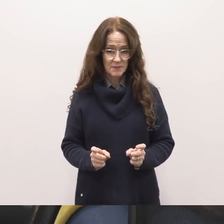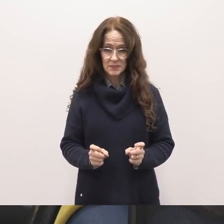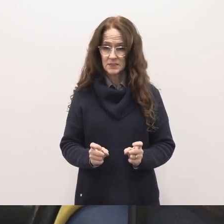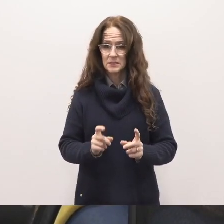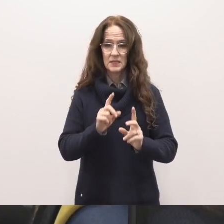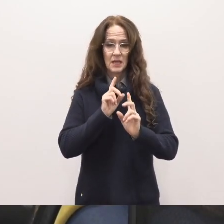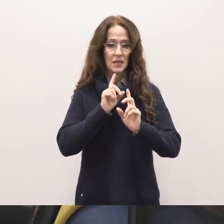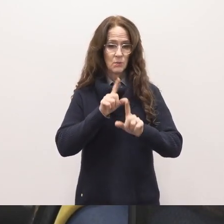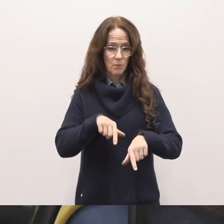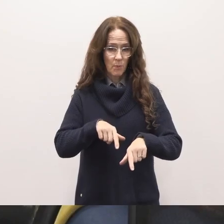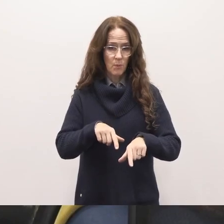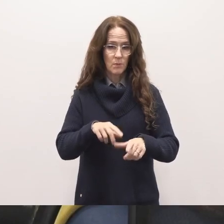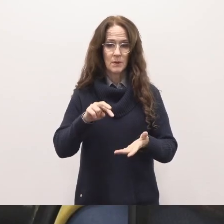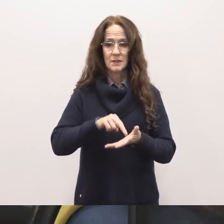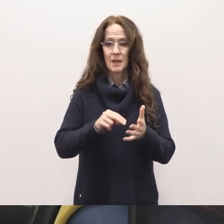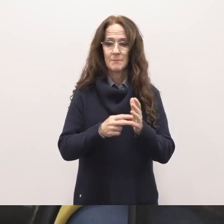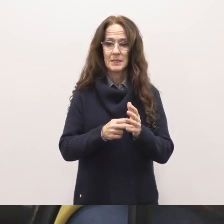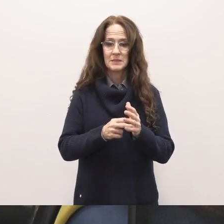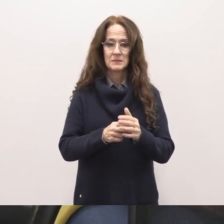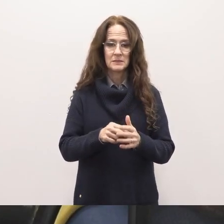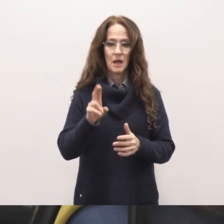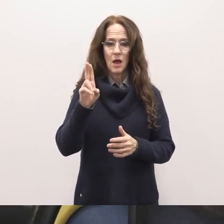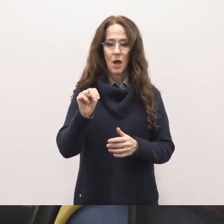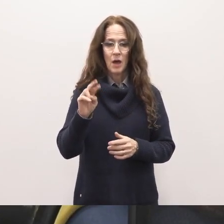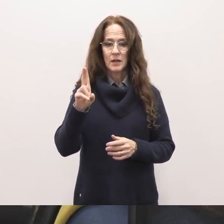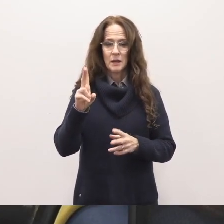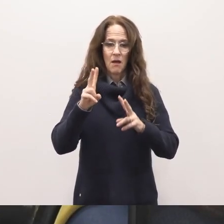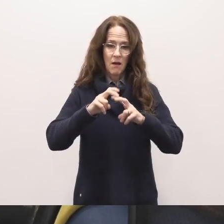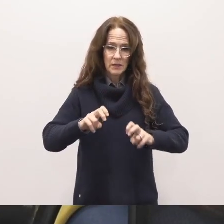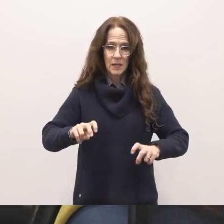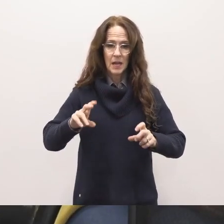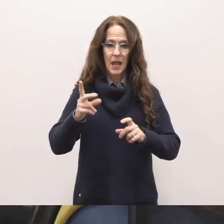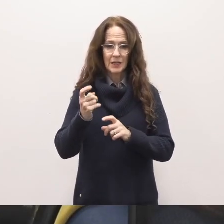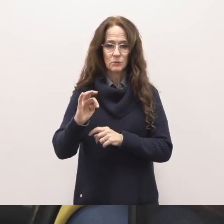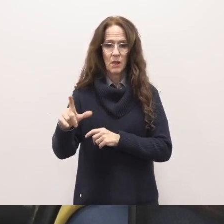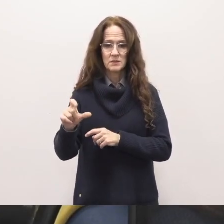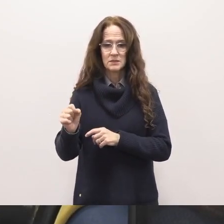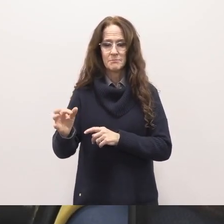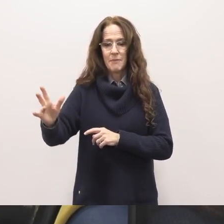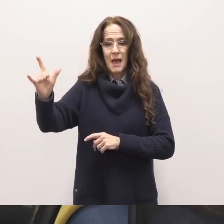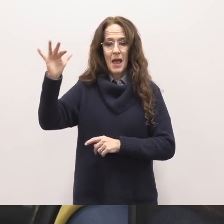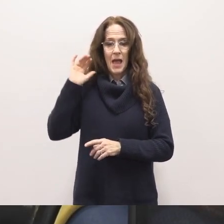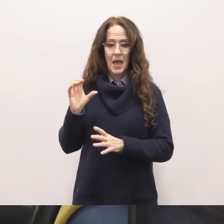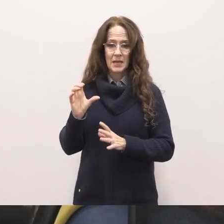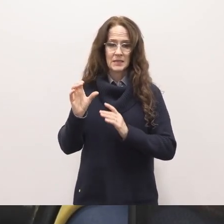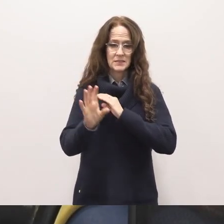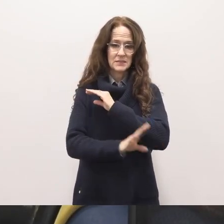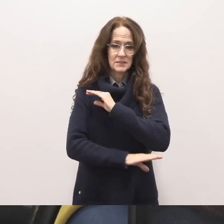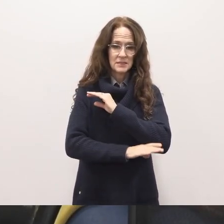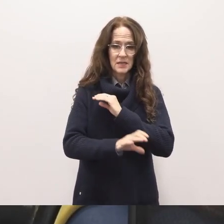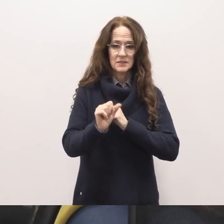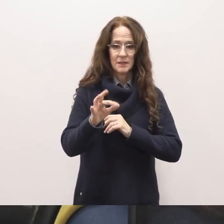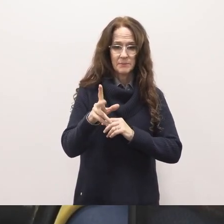So that means, again, the unaudited actuals you received accepted earlier in September, same information, just a different format here.